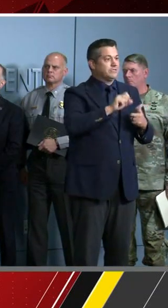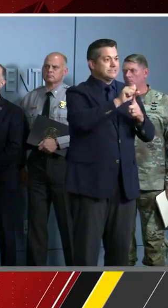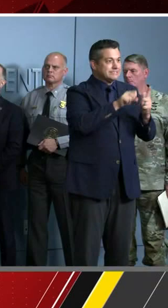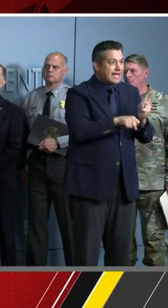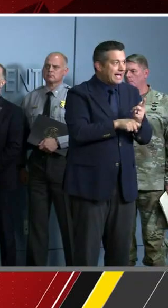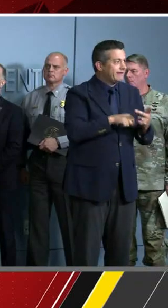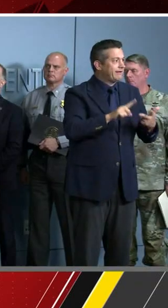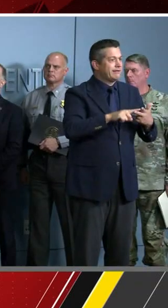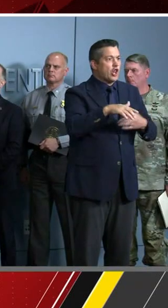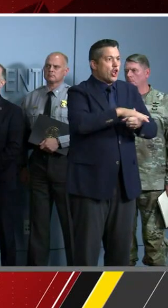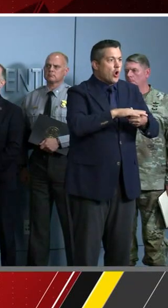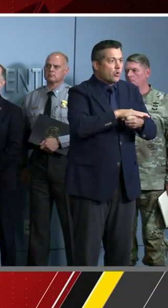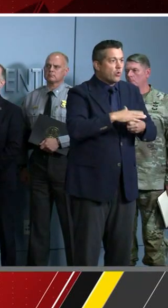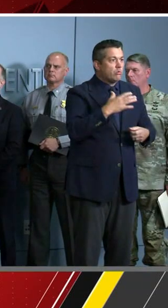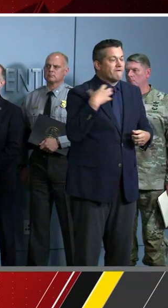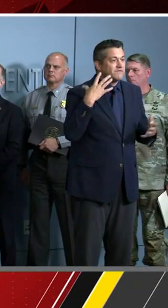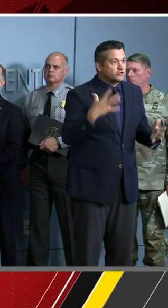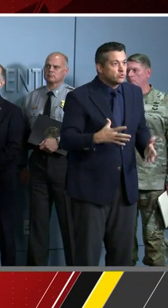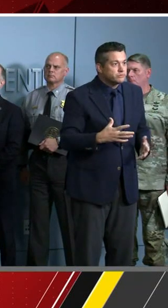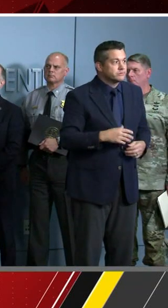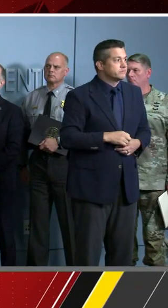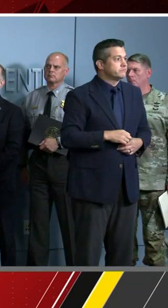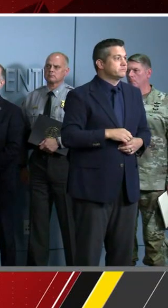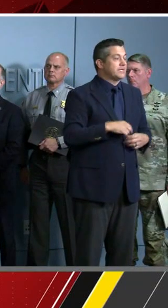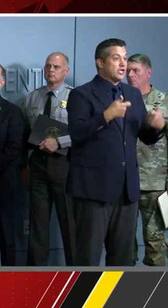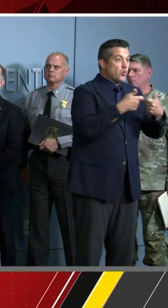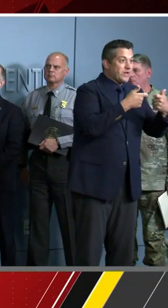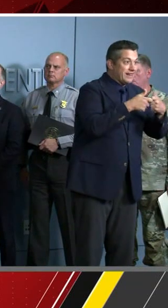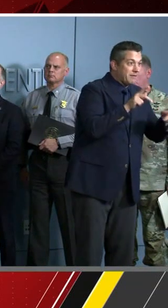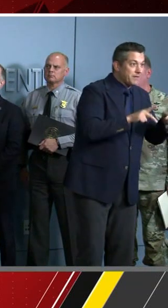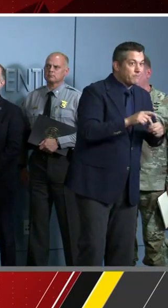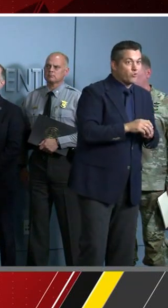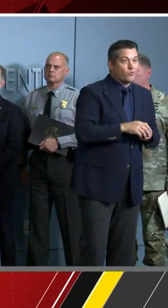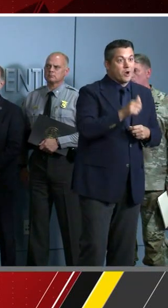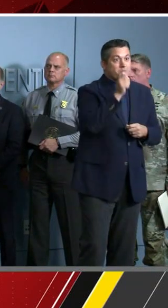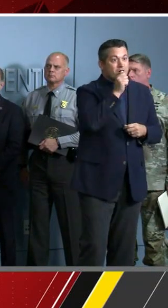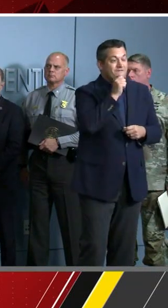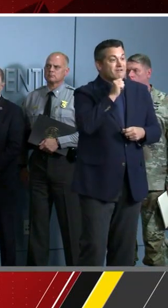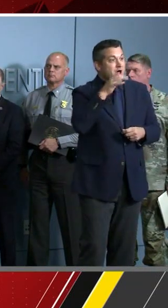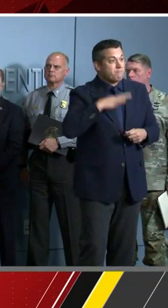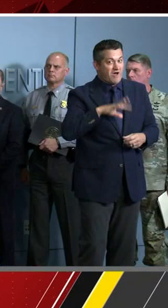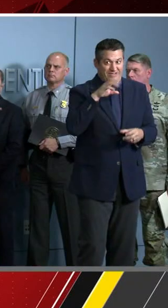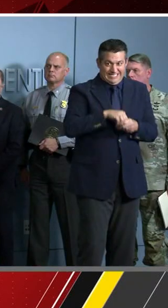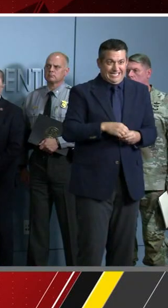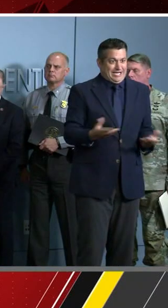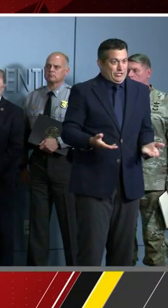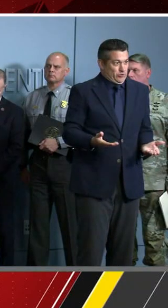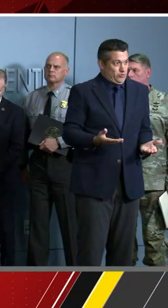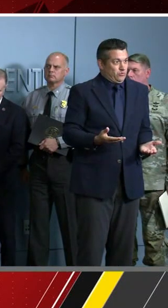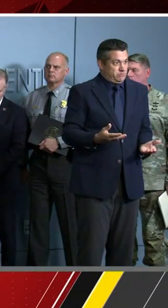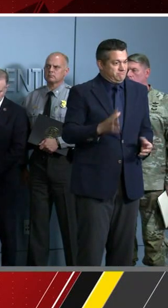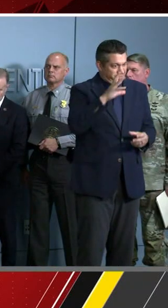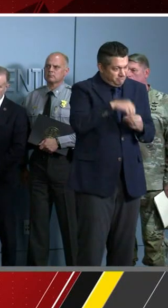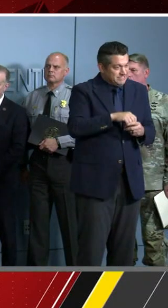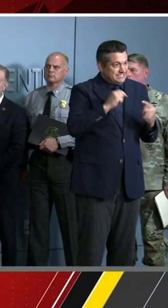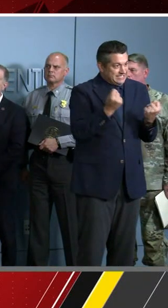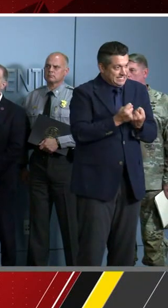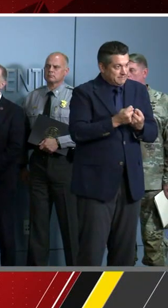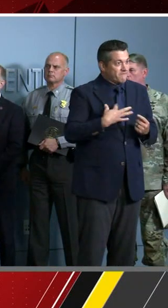our utilities, we have our medical people. We have our